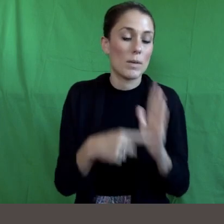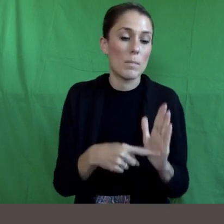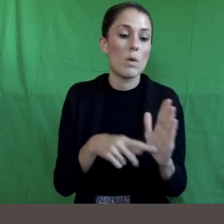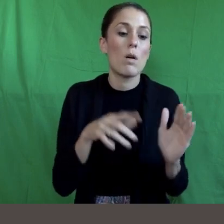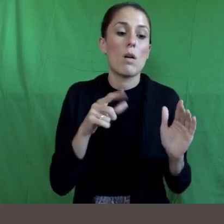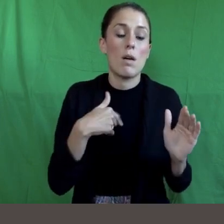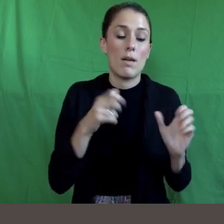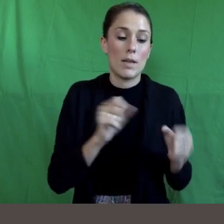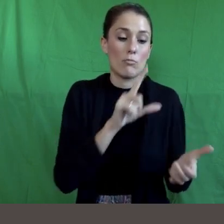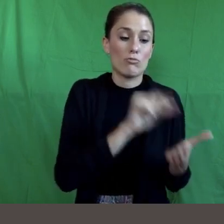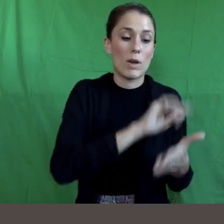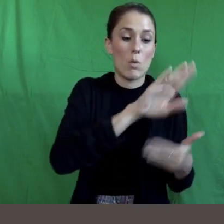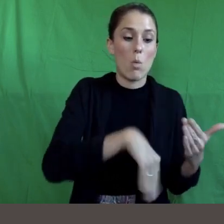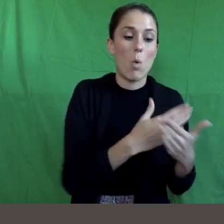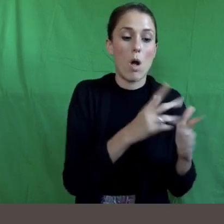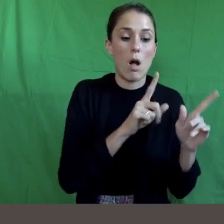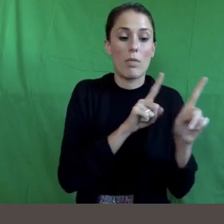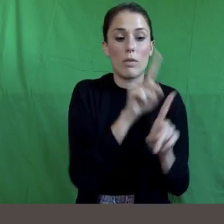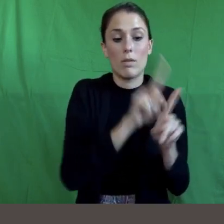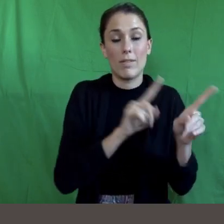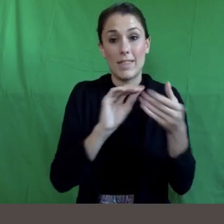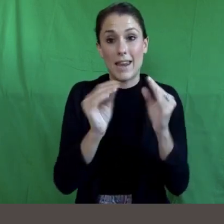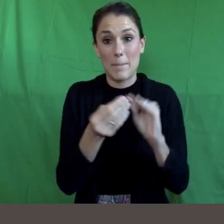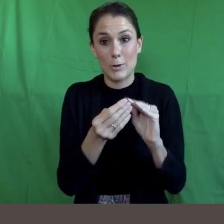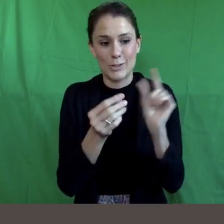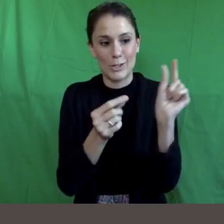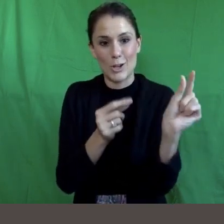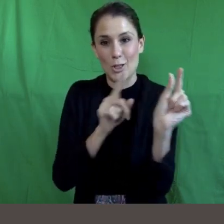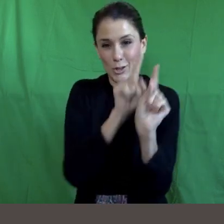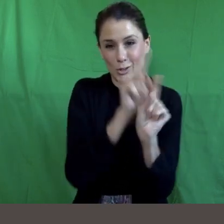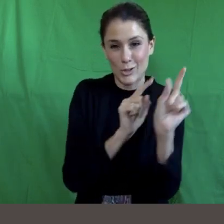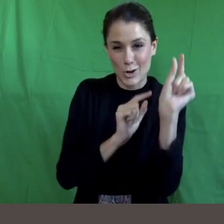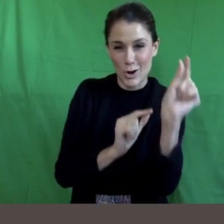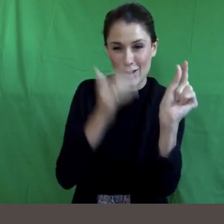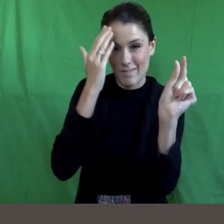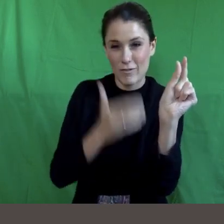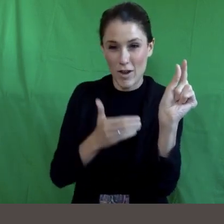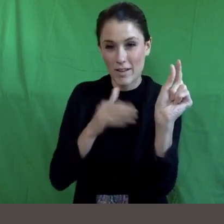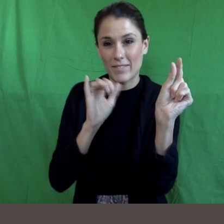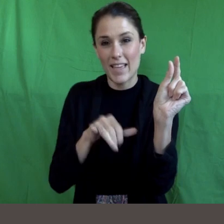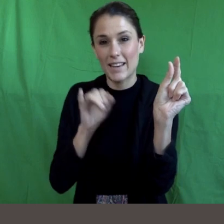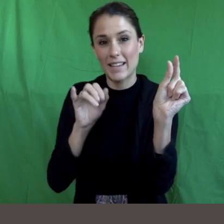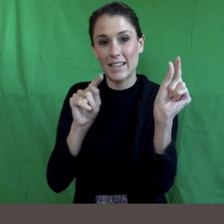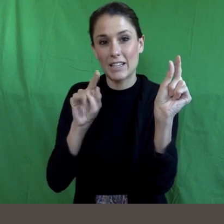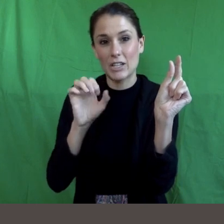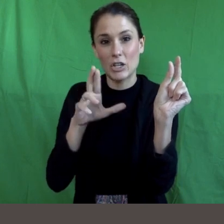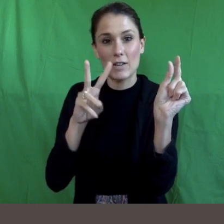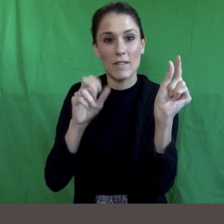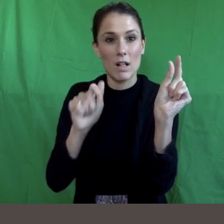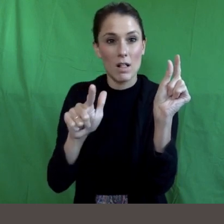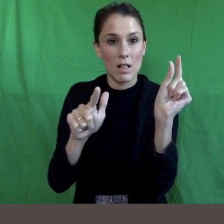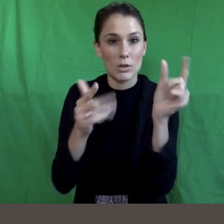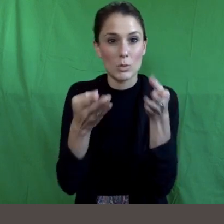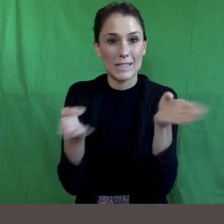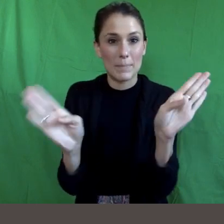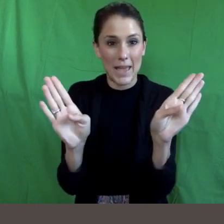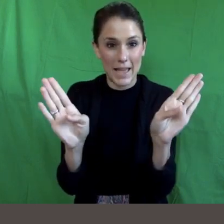For example, I can print all the digits. Again, there's this star notation in front of what is essentially an iterable to expand